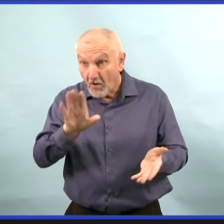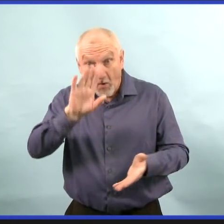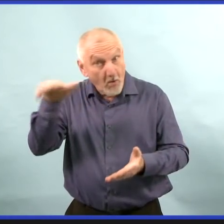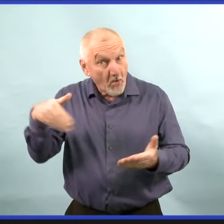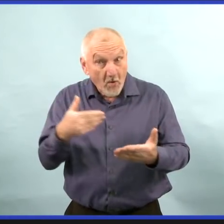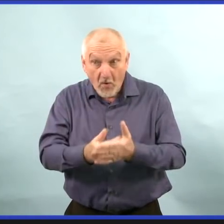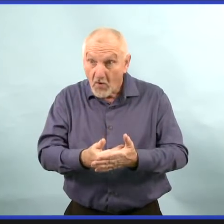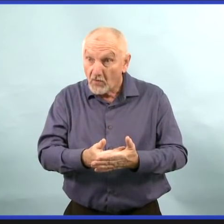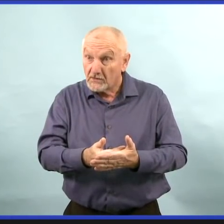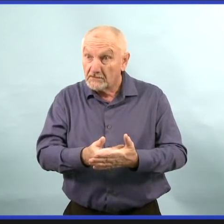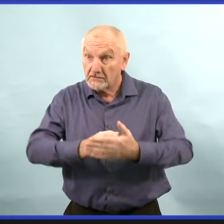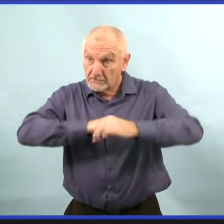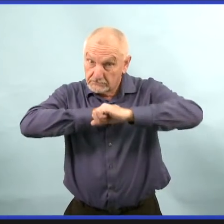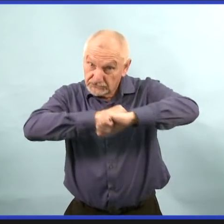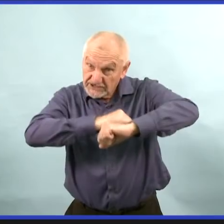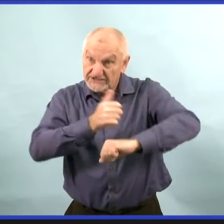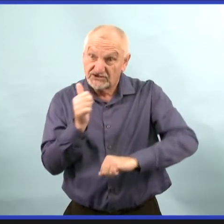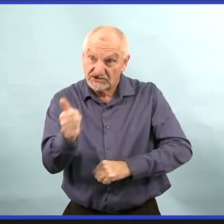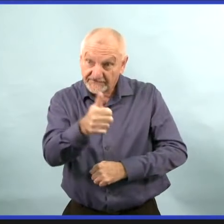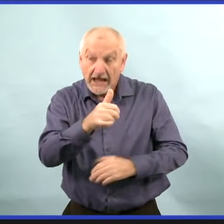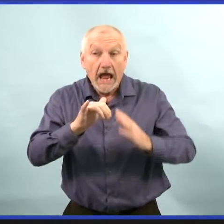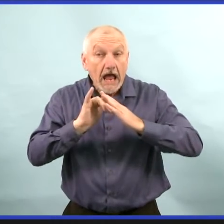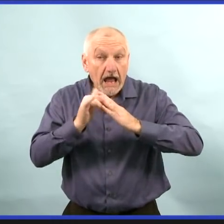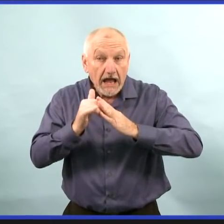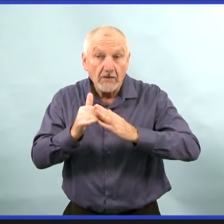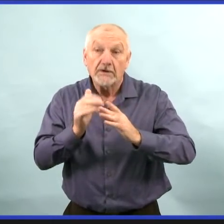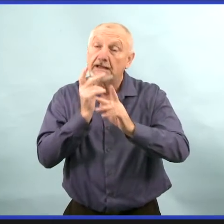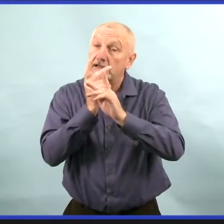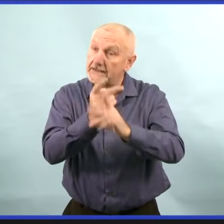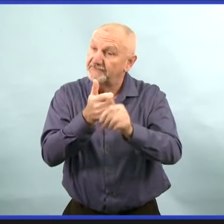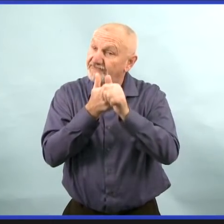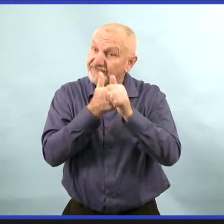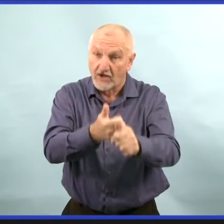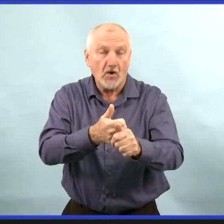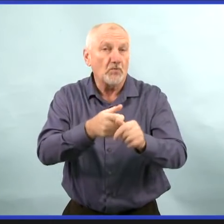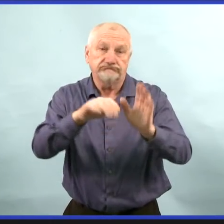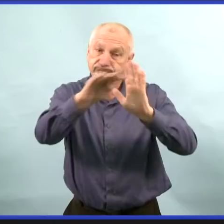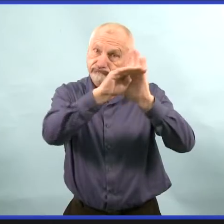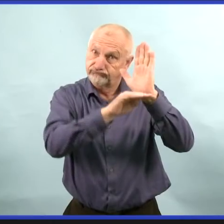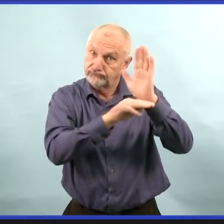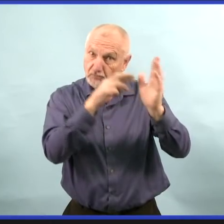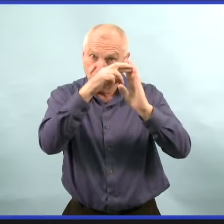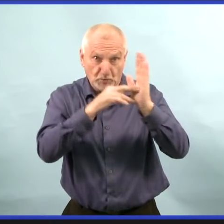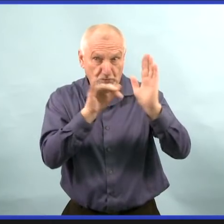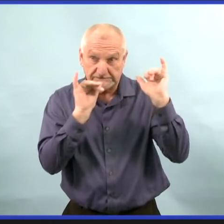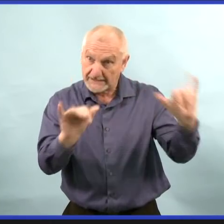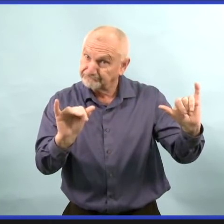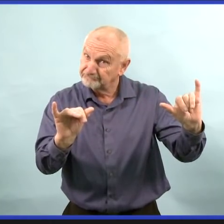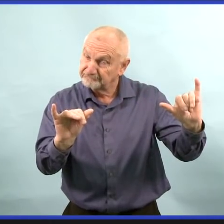so by continuing to follow the public health measures that are in place focus on those